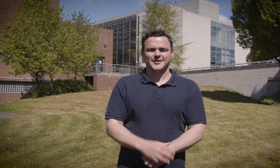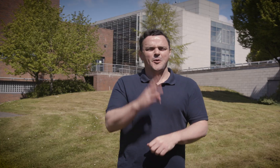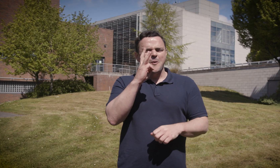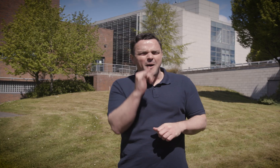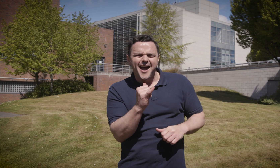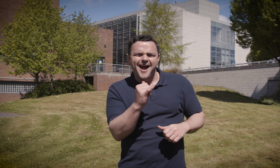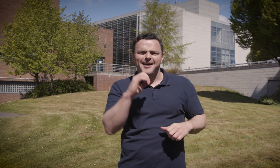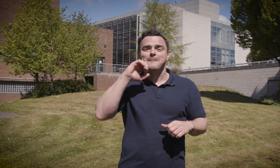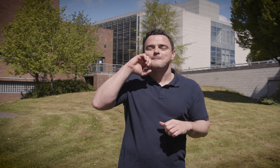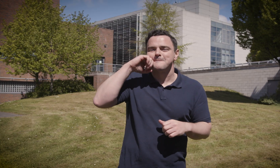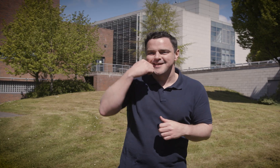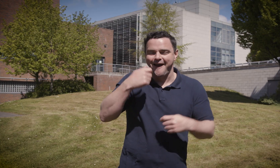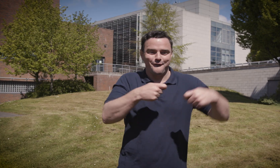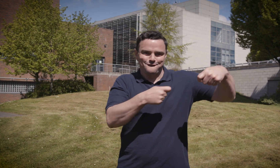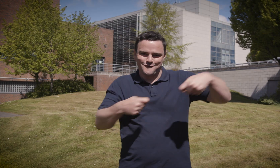It's because of a particular force.